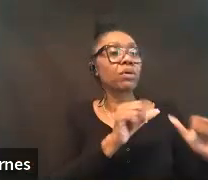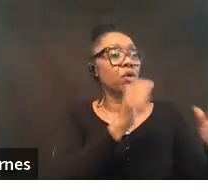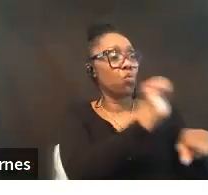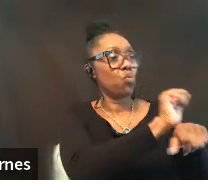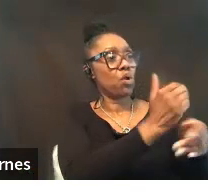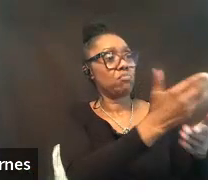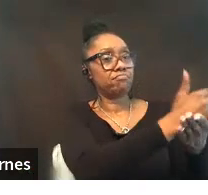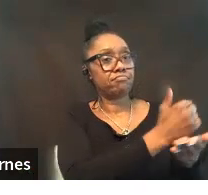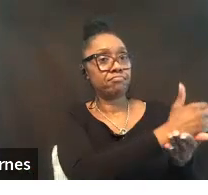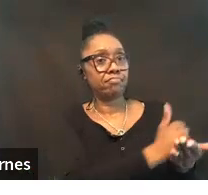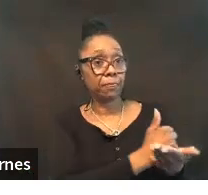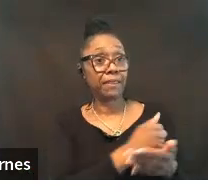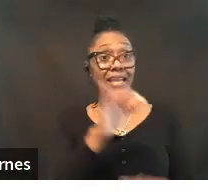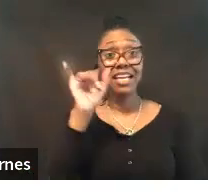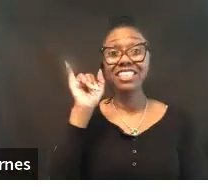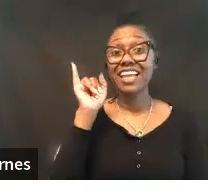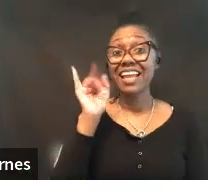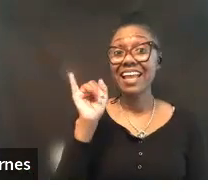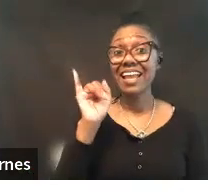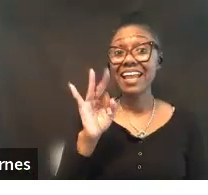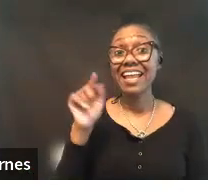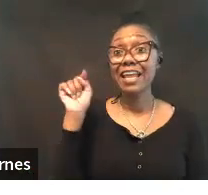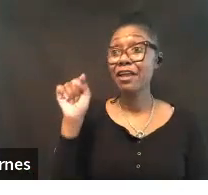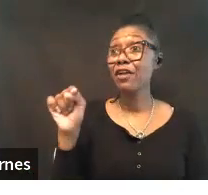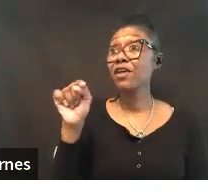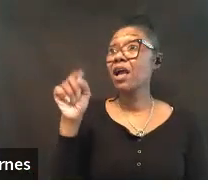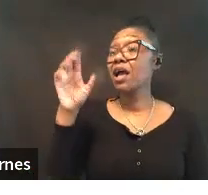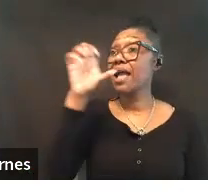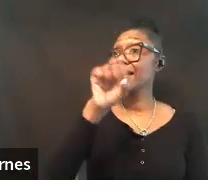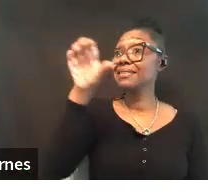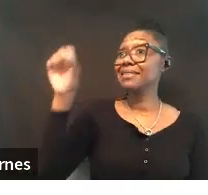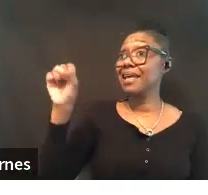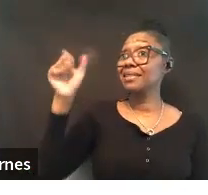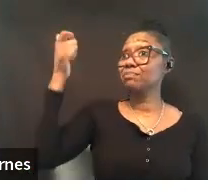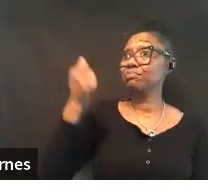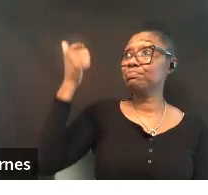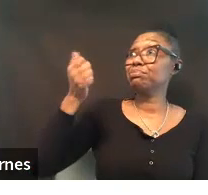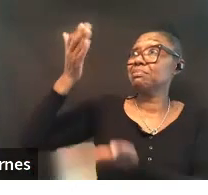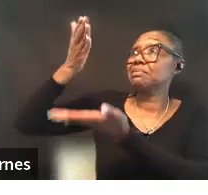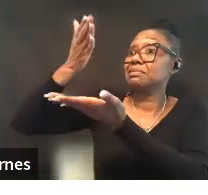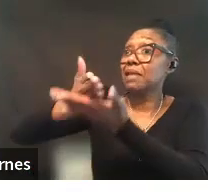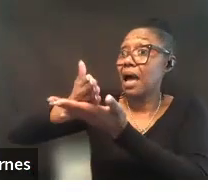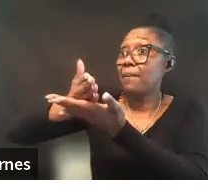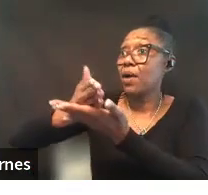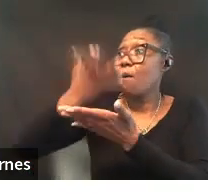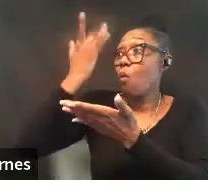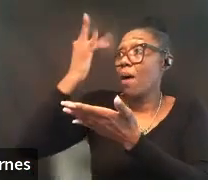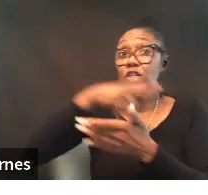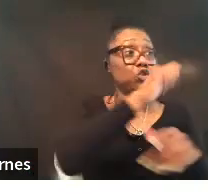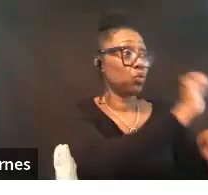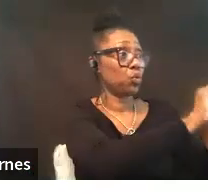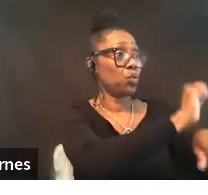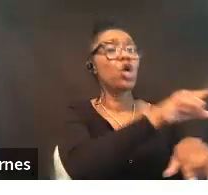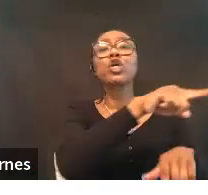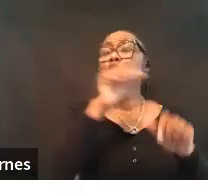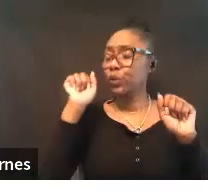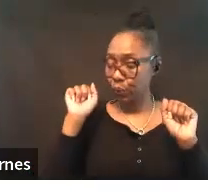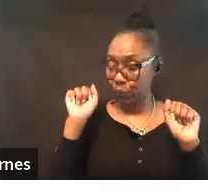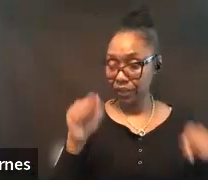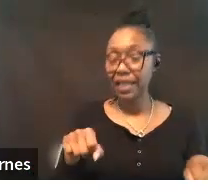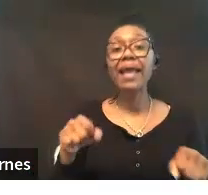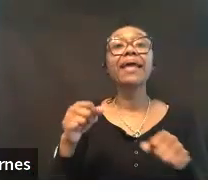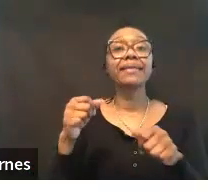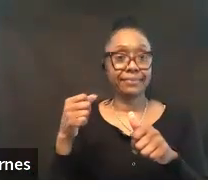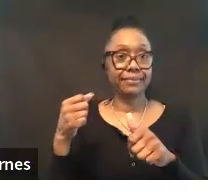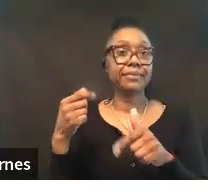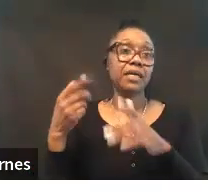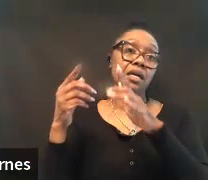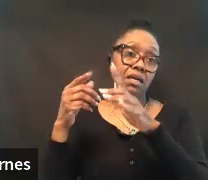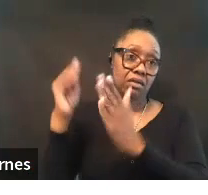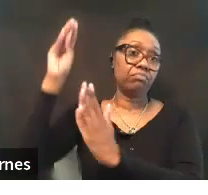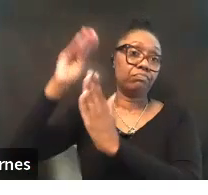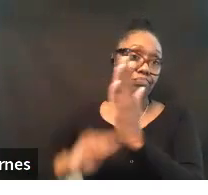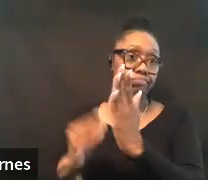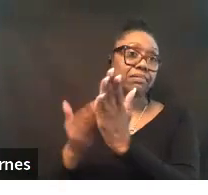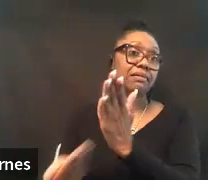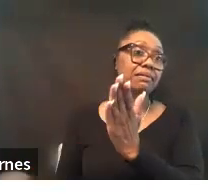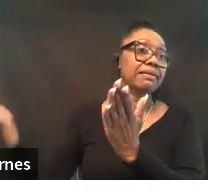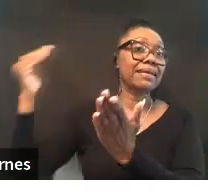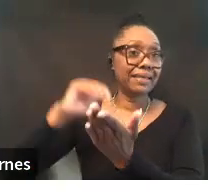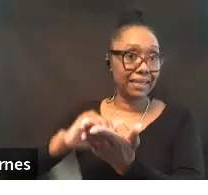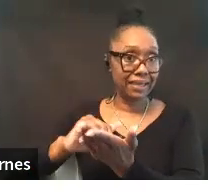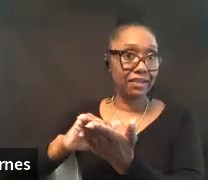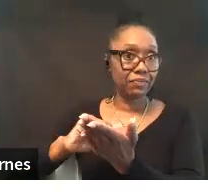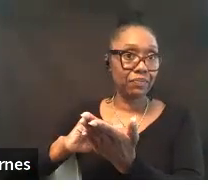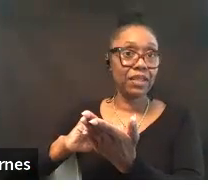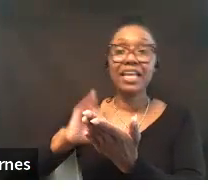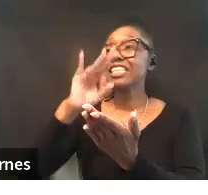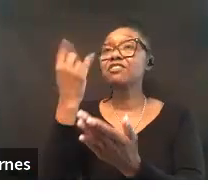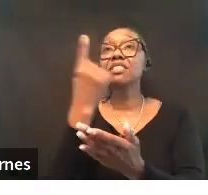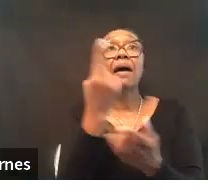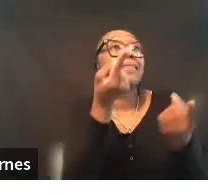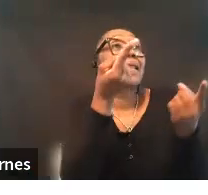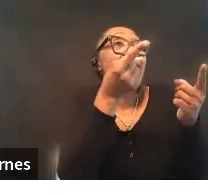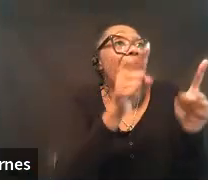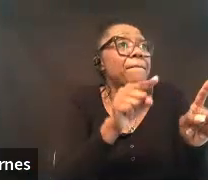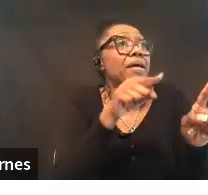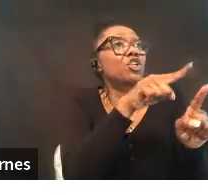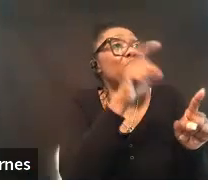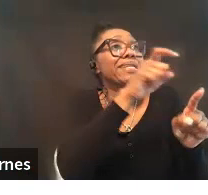That if your benefits are lost due to you going to work, then there's a way that they can be reinstated or re restarted when something happens that you have to stop work.